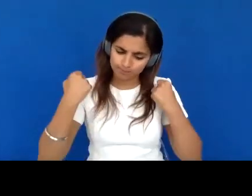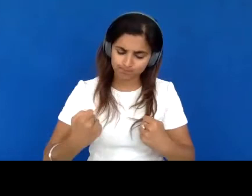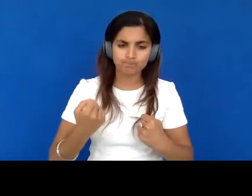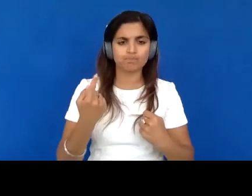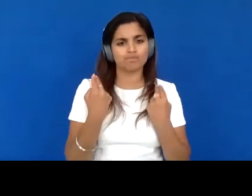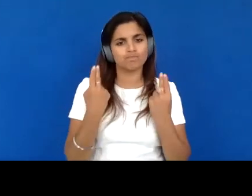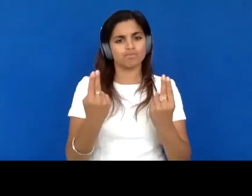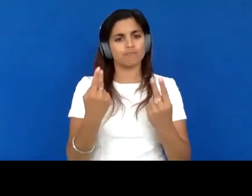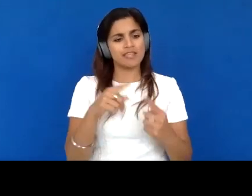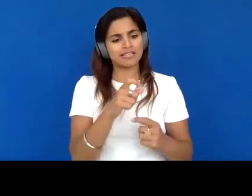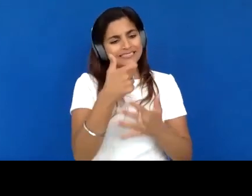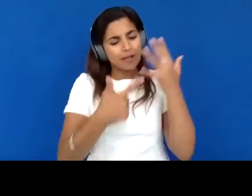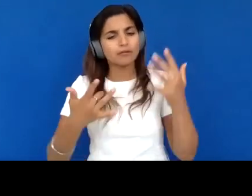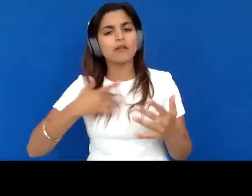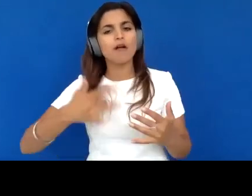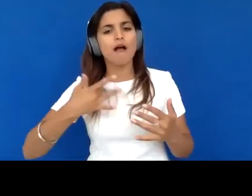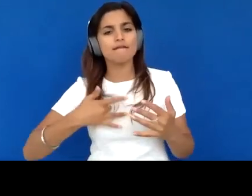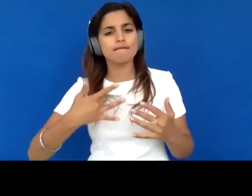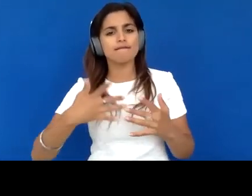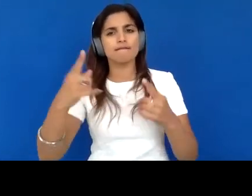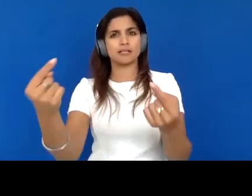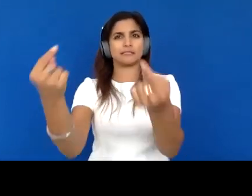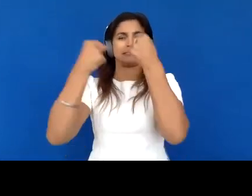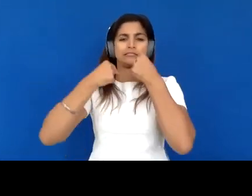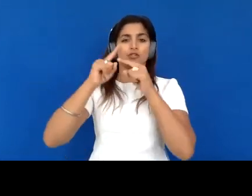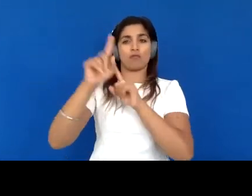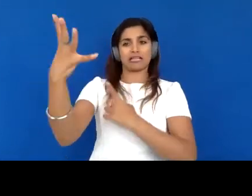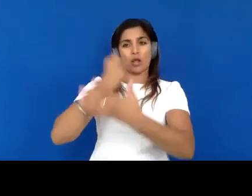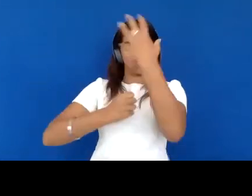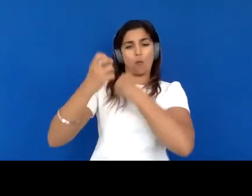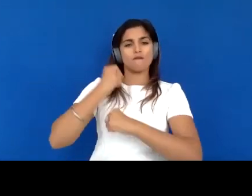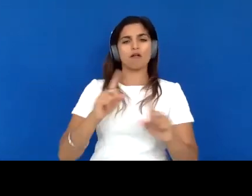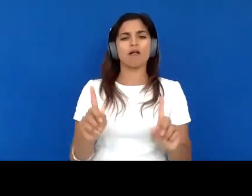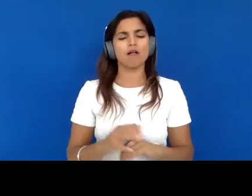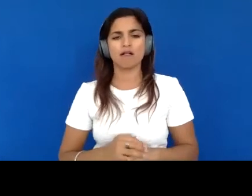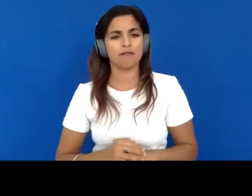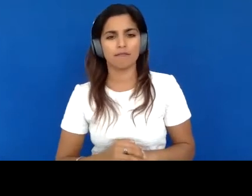the face of the ongoing violence of transnational capitalism so I argued in